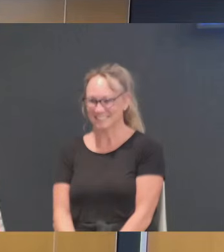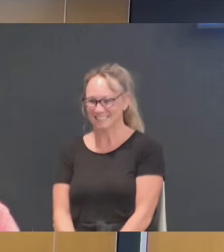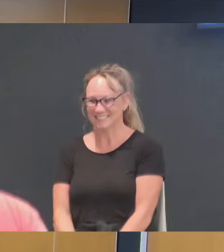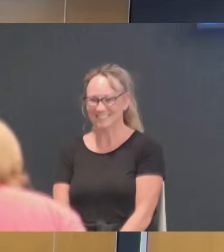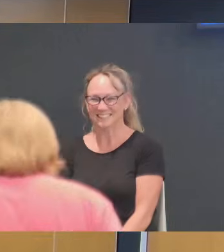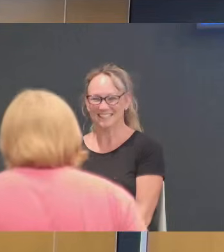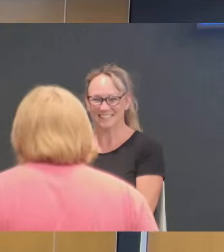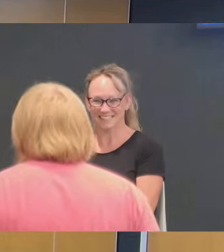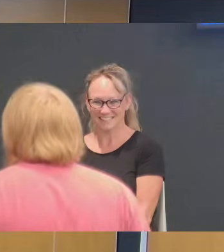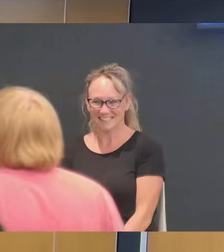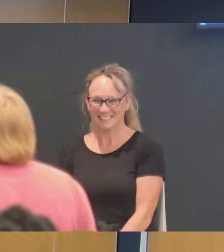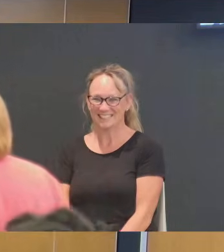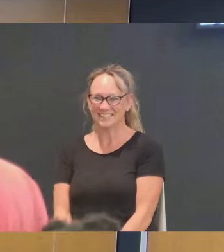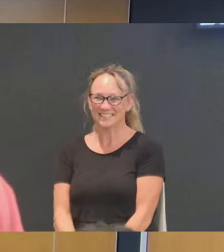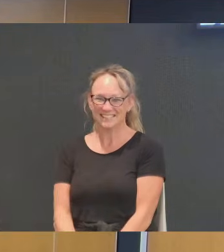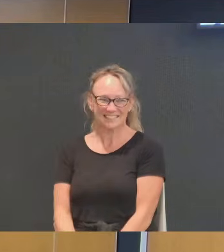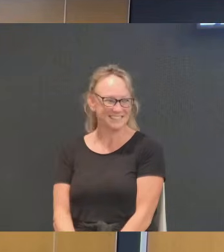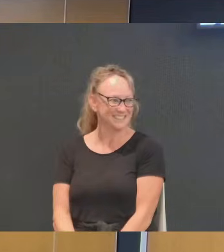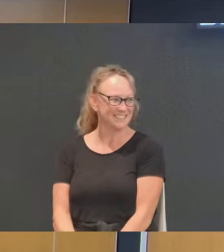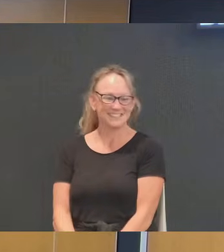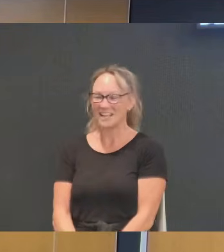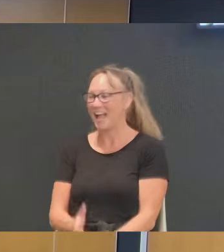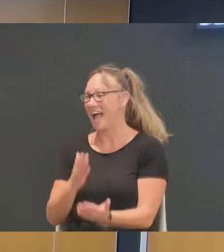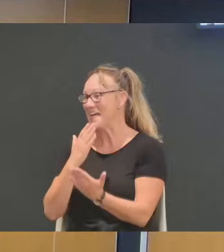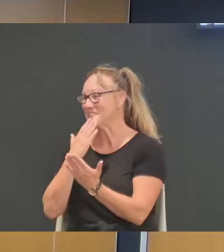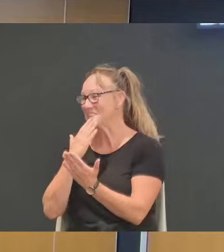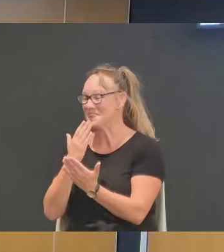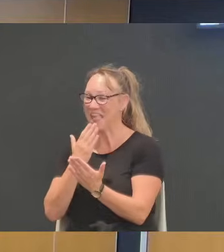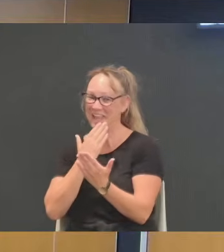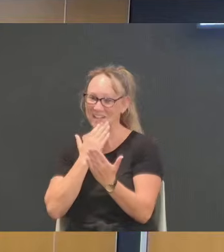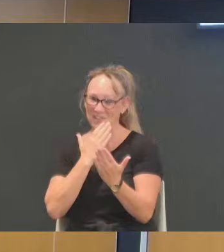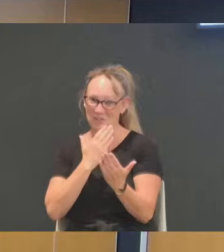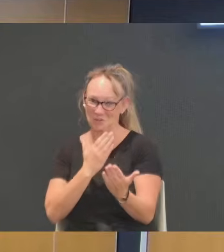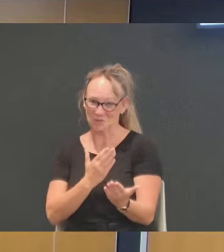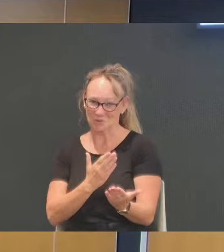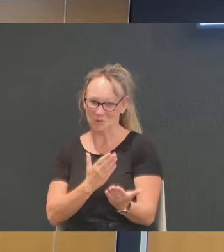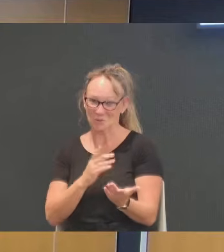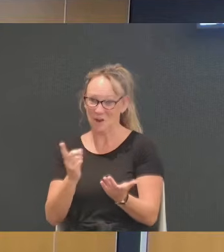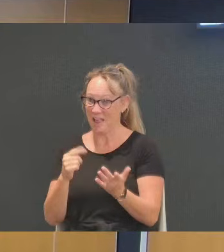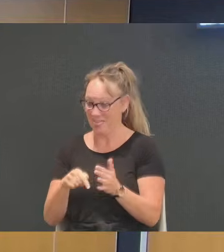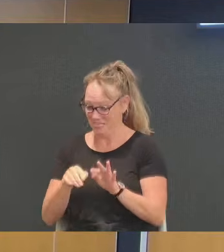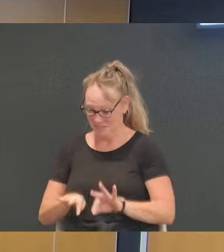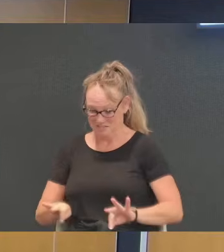Okay. Thank you for your indulgence. I think it was worth it. We're going to get started with